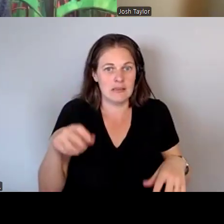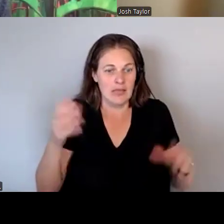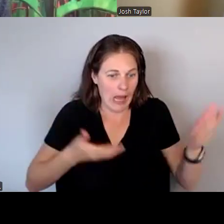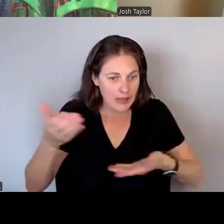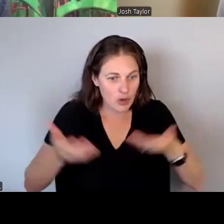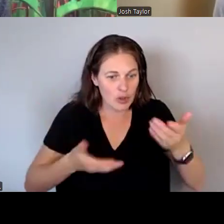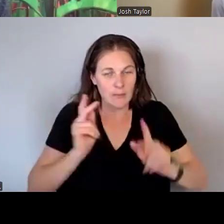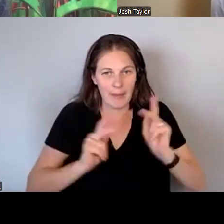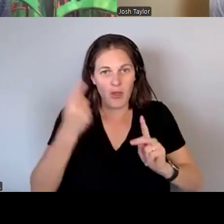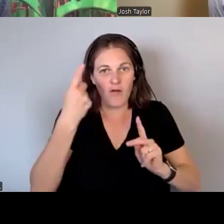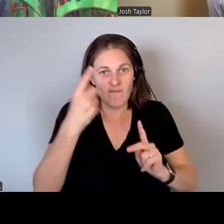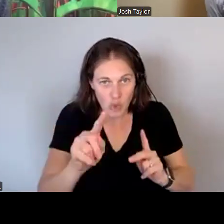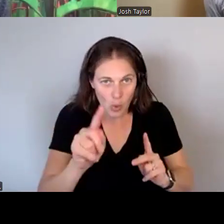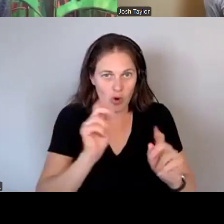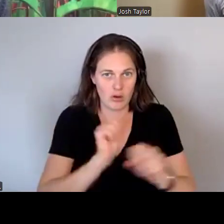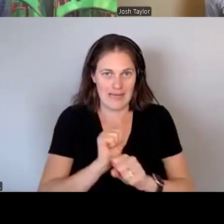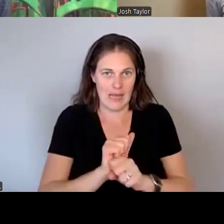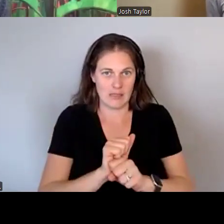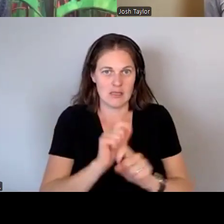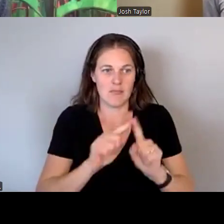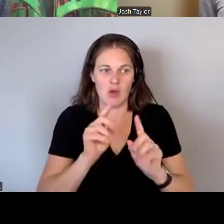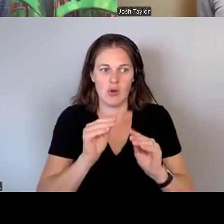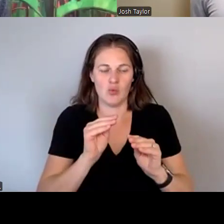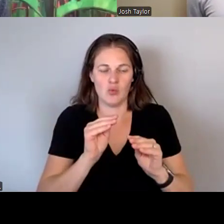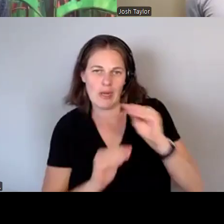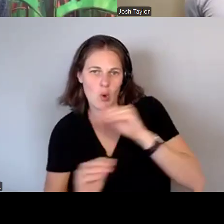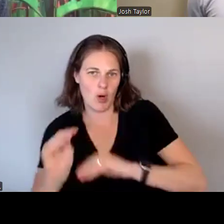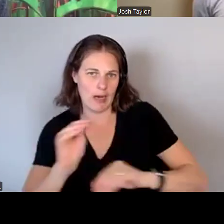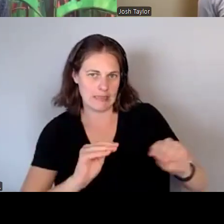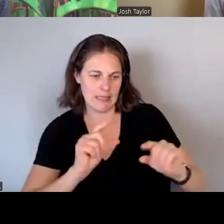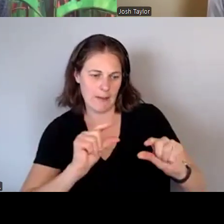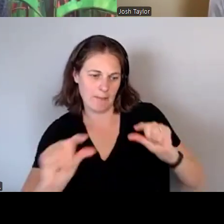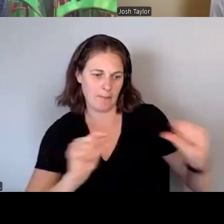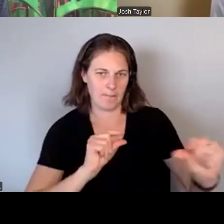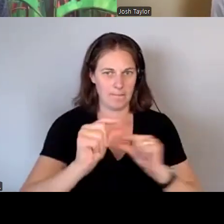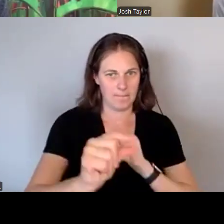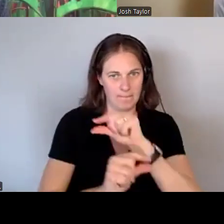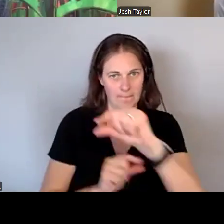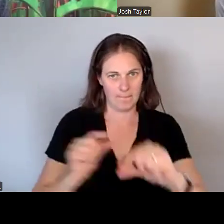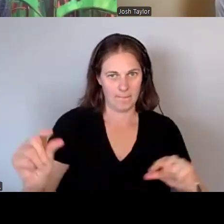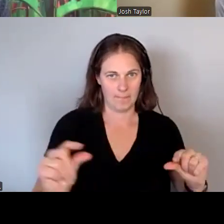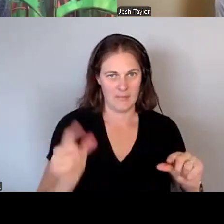and just reorganizing how they're allocated to different people within the organization.